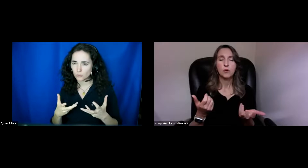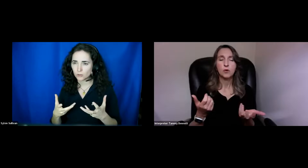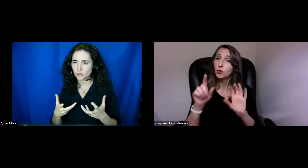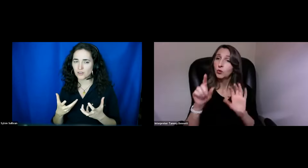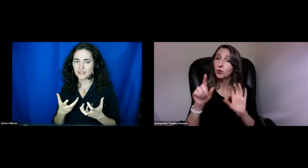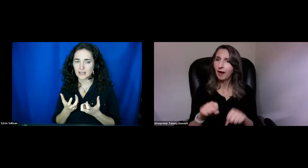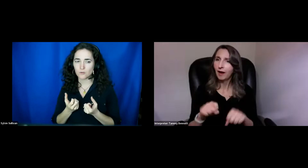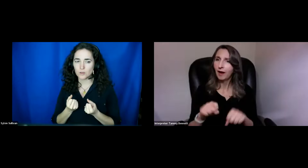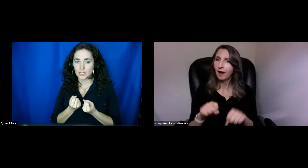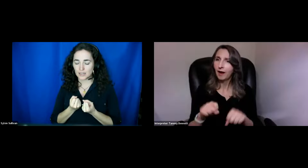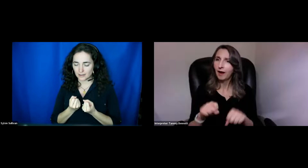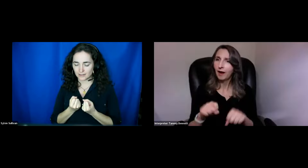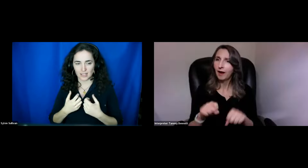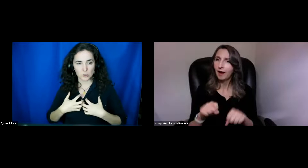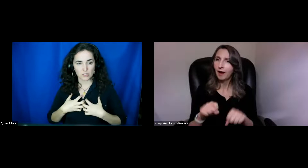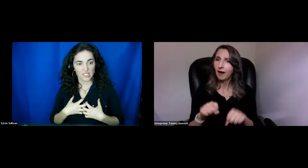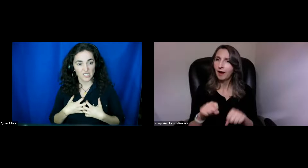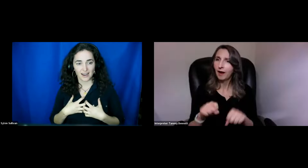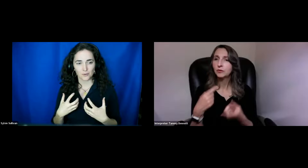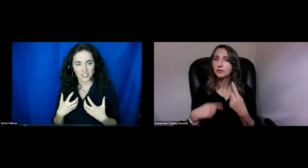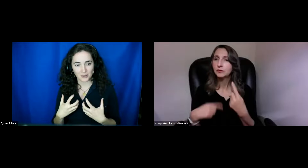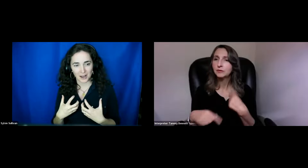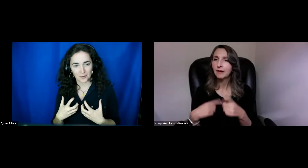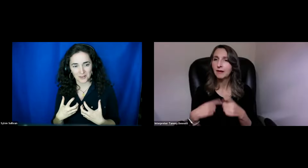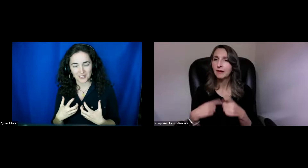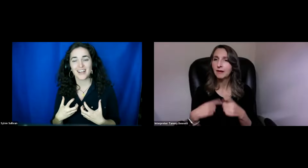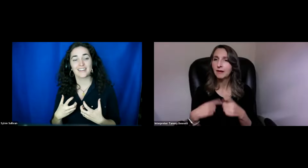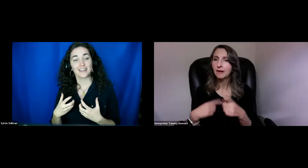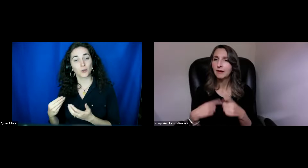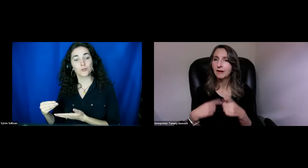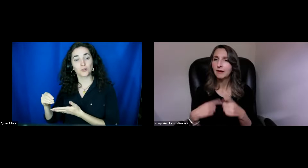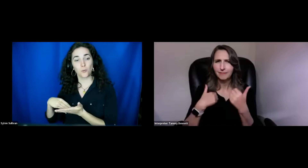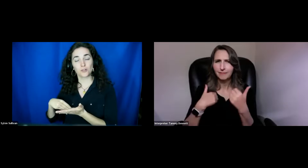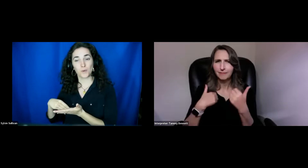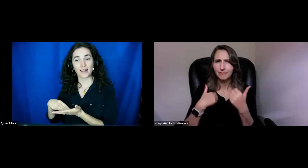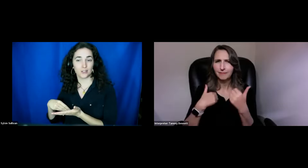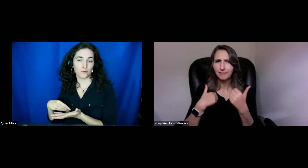the things that stumble you, the things they give you... that that you go like ughh I wish I knew that word. Then those are the ones to add to your